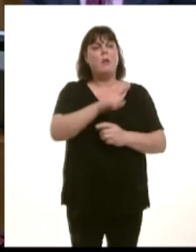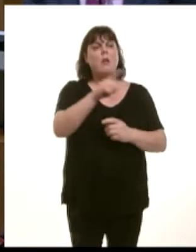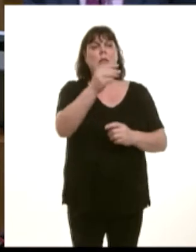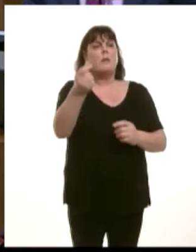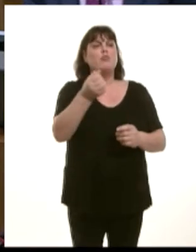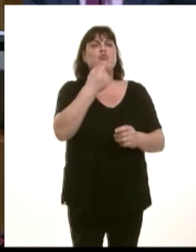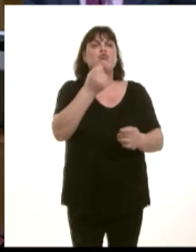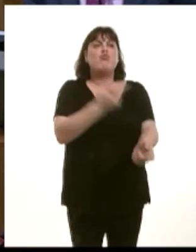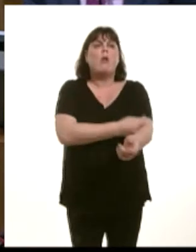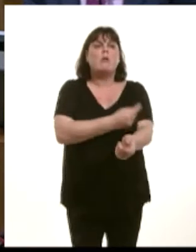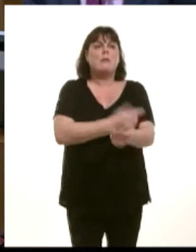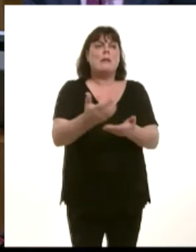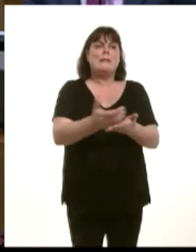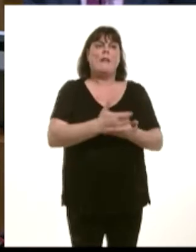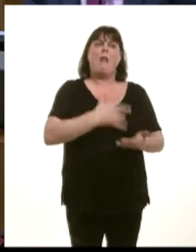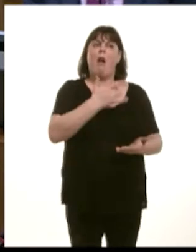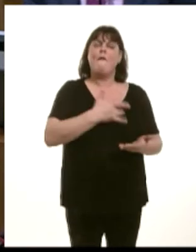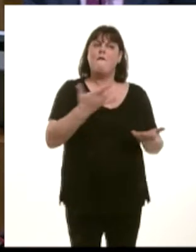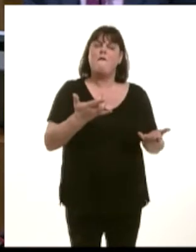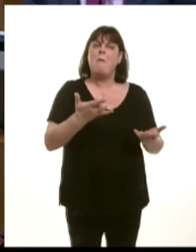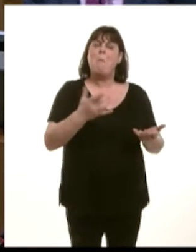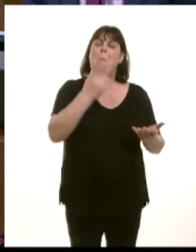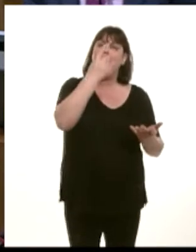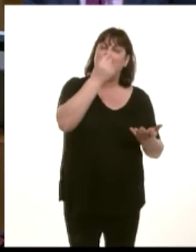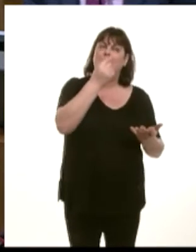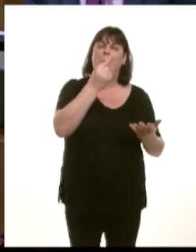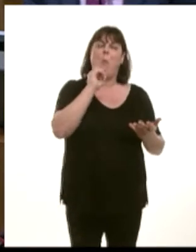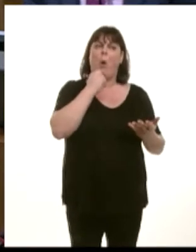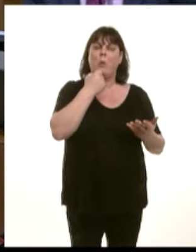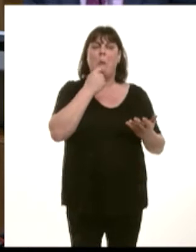depending on the individual, they can extend life by weeks, sometimes months, that much